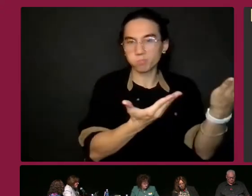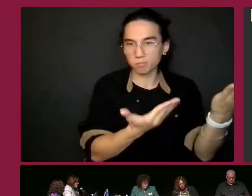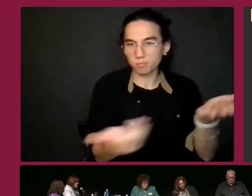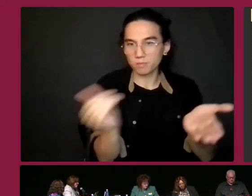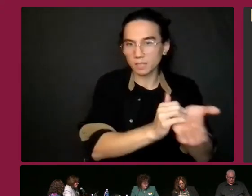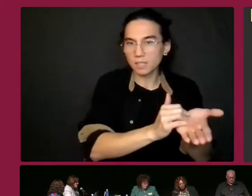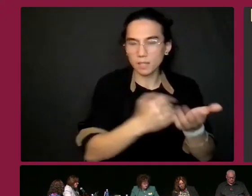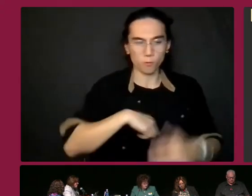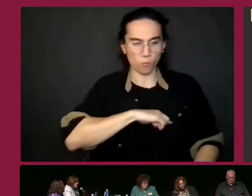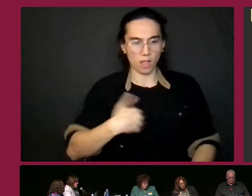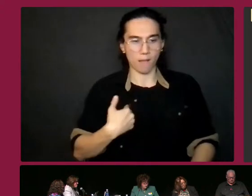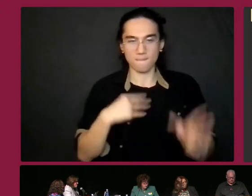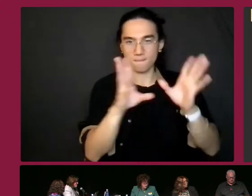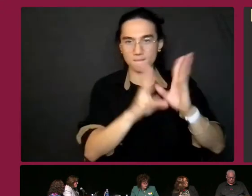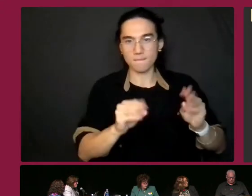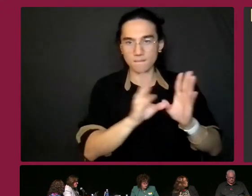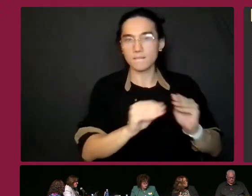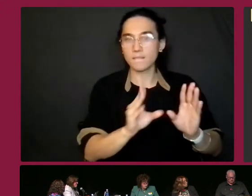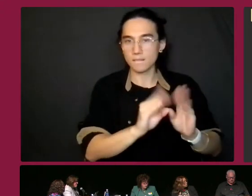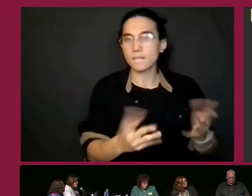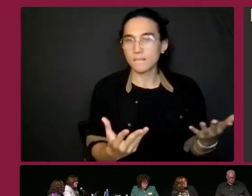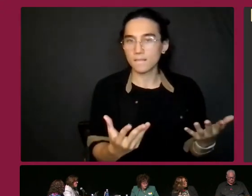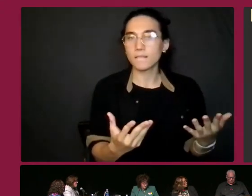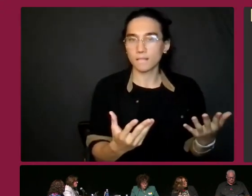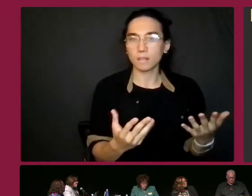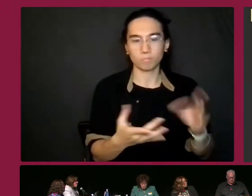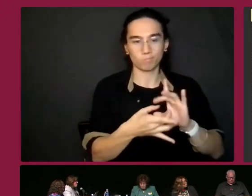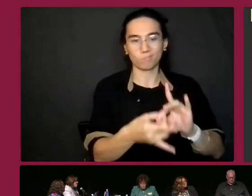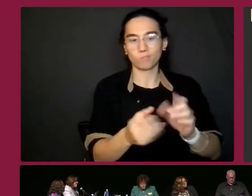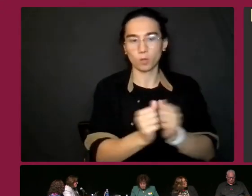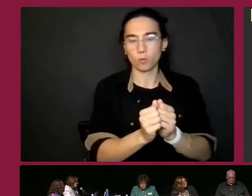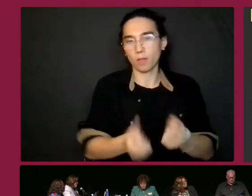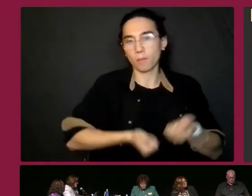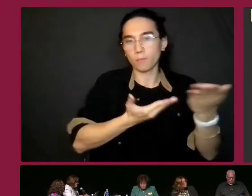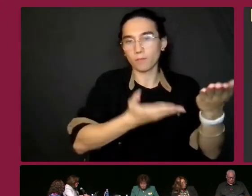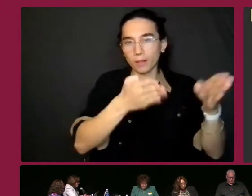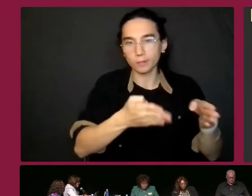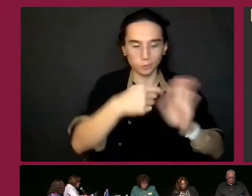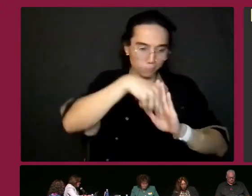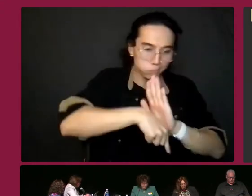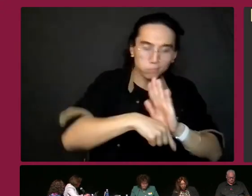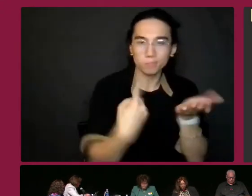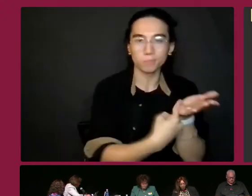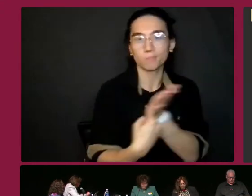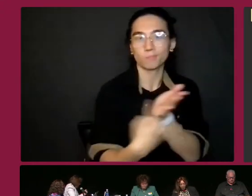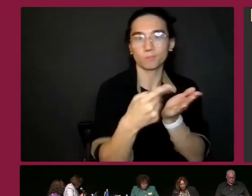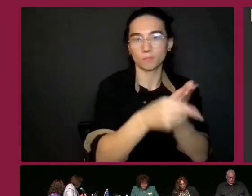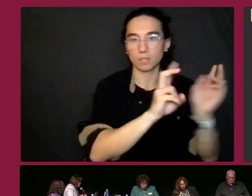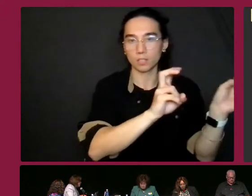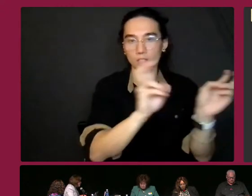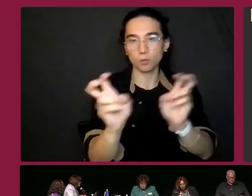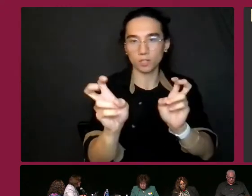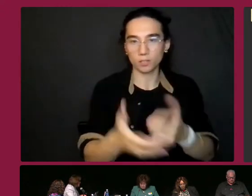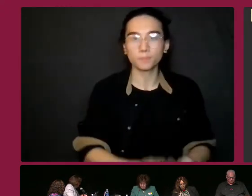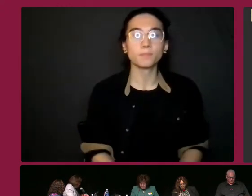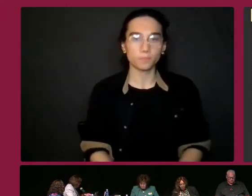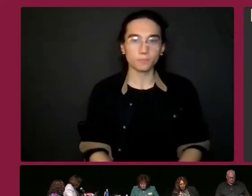campus, uh, with the providers to discuss the situation. Thank you. Thank you, Trustee Rives.